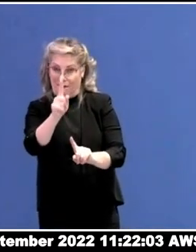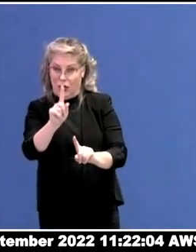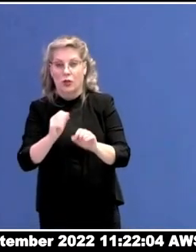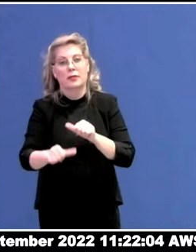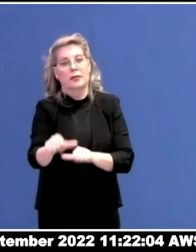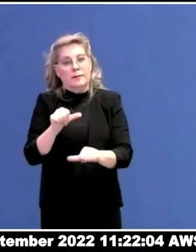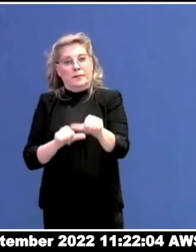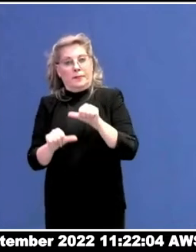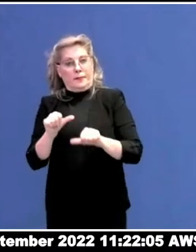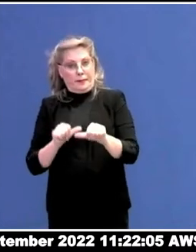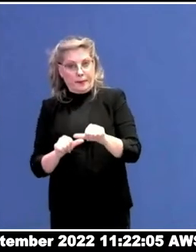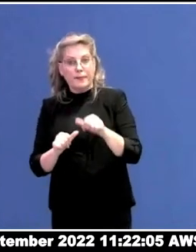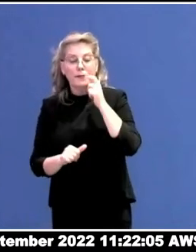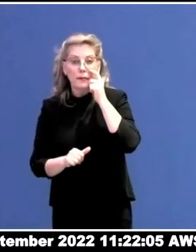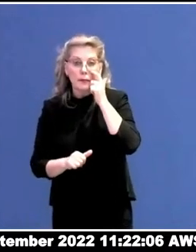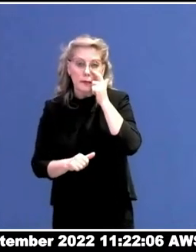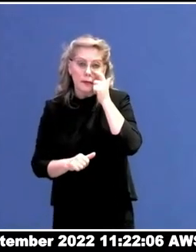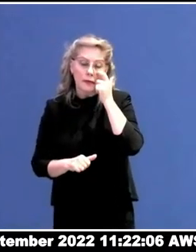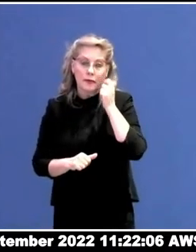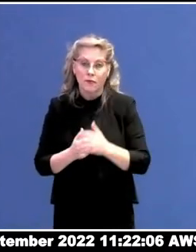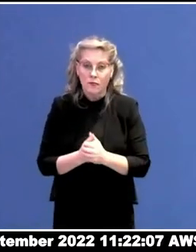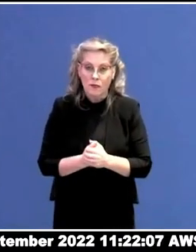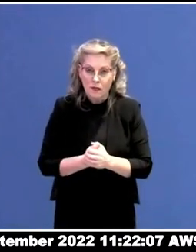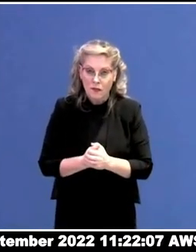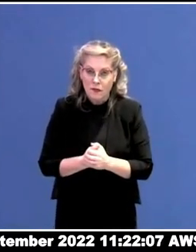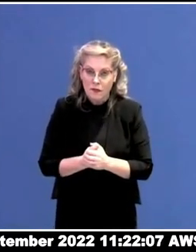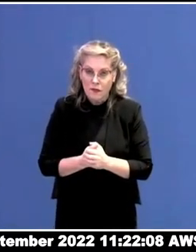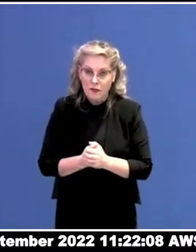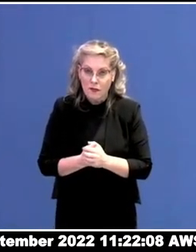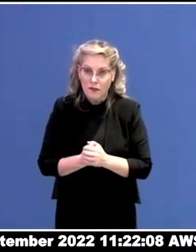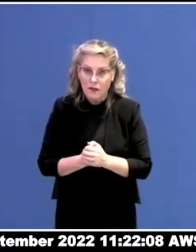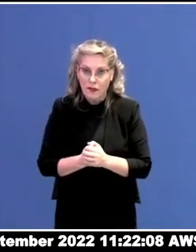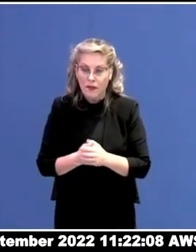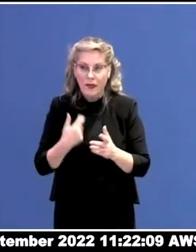So, it sounds as though, from what you're saying, that you had strong relationships